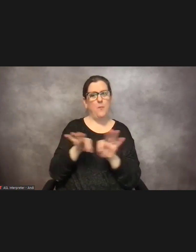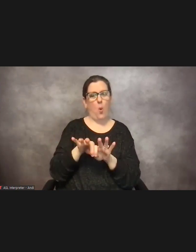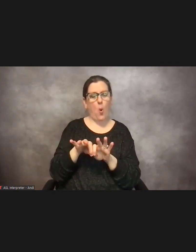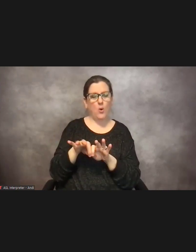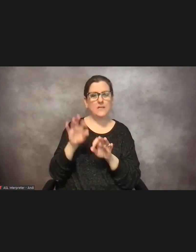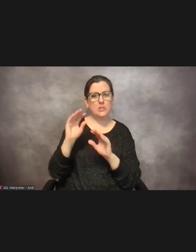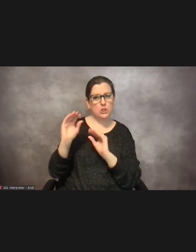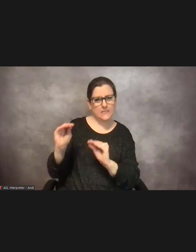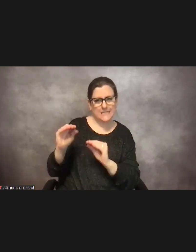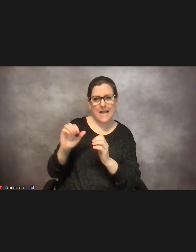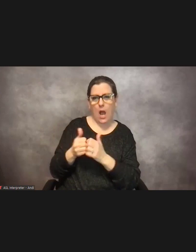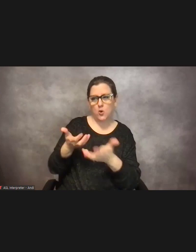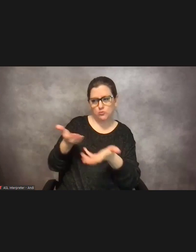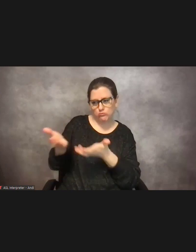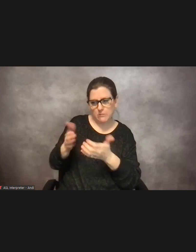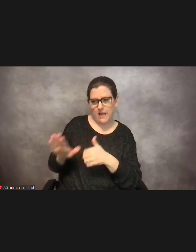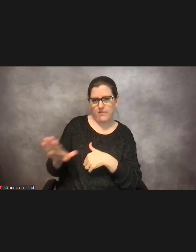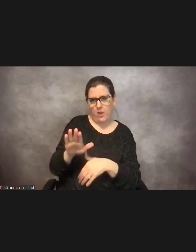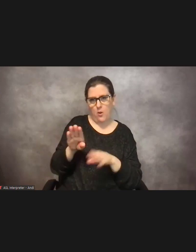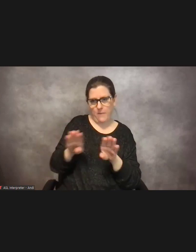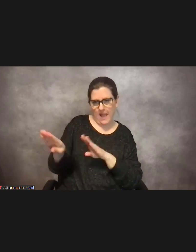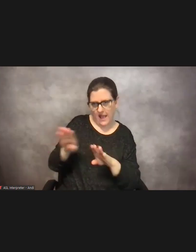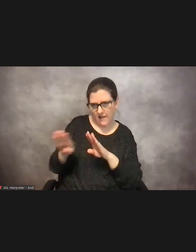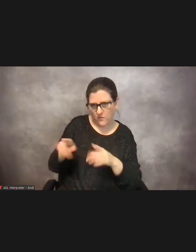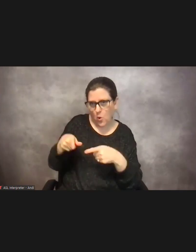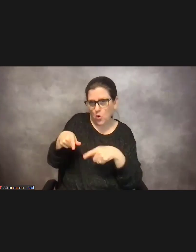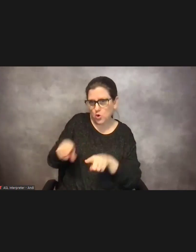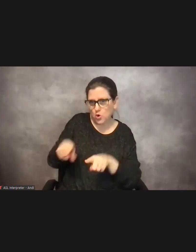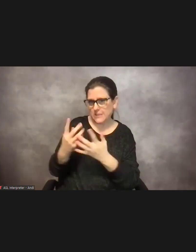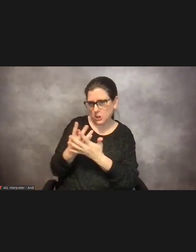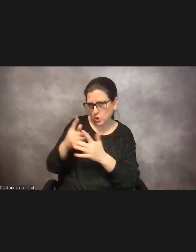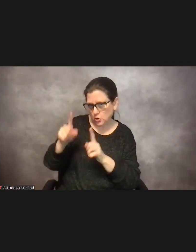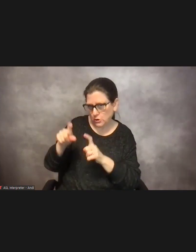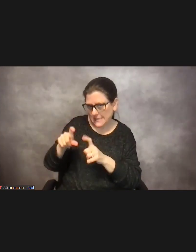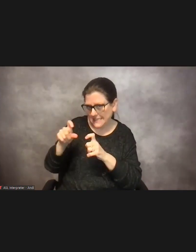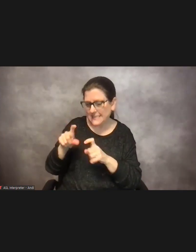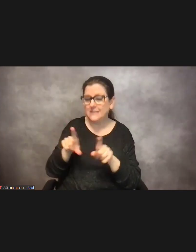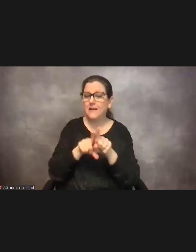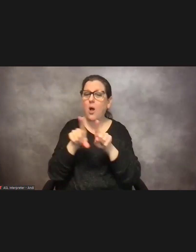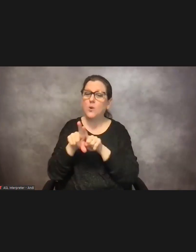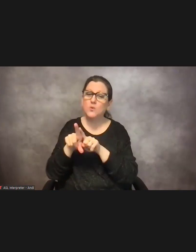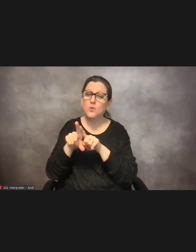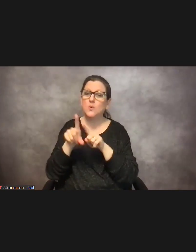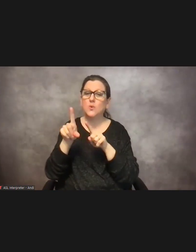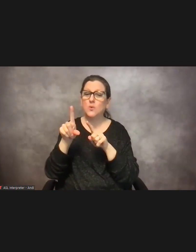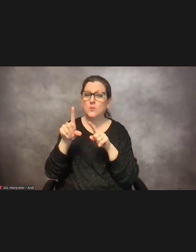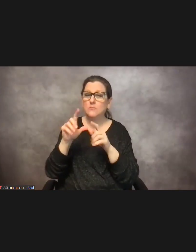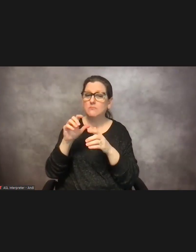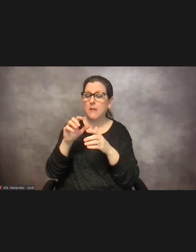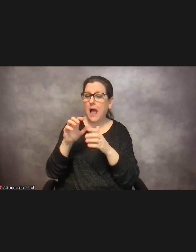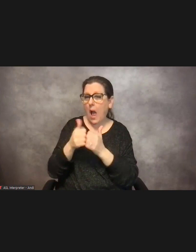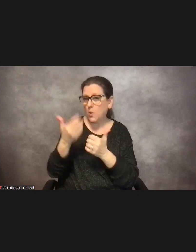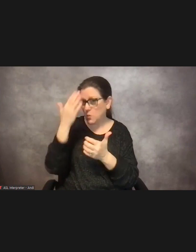managing children's behavior while they're being screened and, then, lastly, a good learning process will help you know how to use the